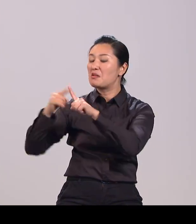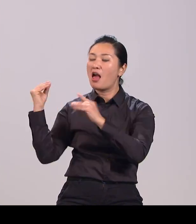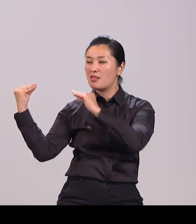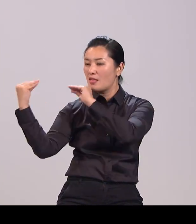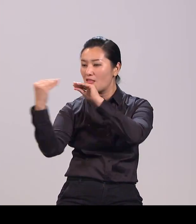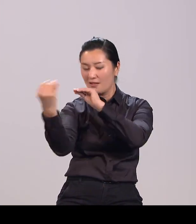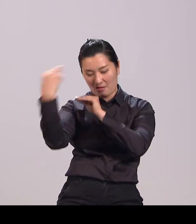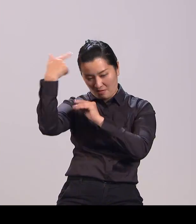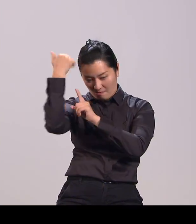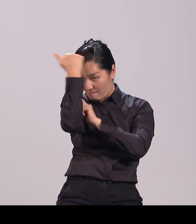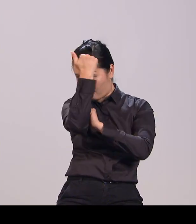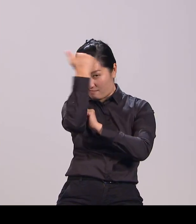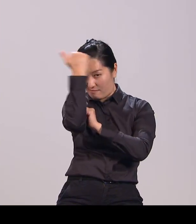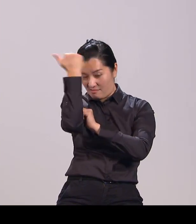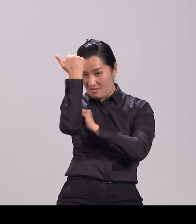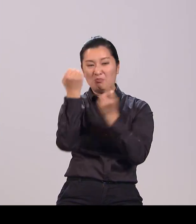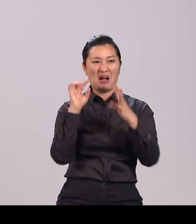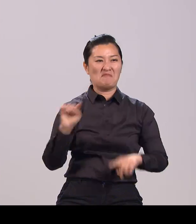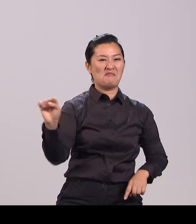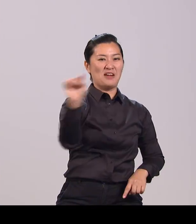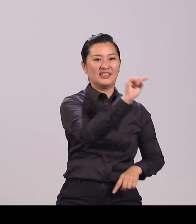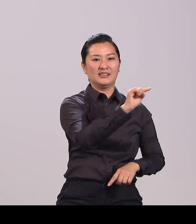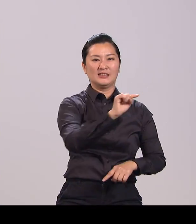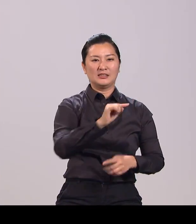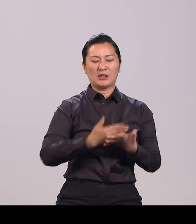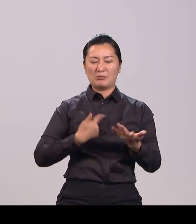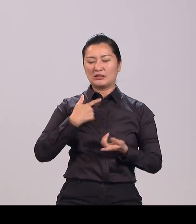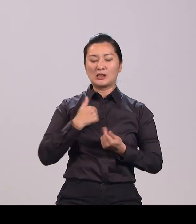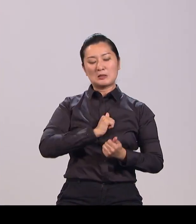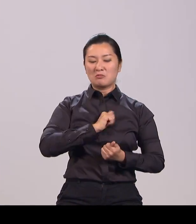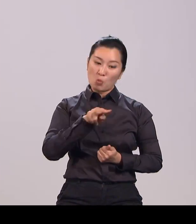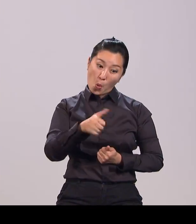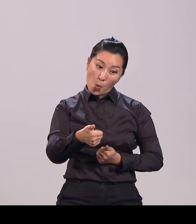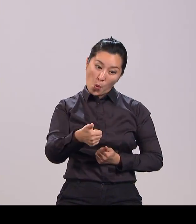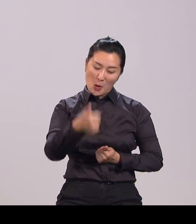Several tried to go the Middle East to join ISIS and a few succeeded and they are still there.